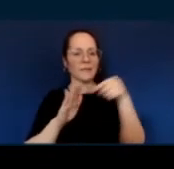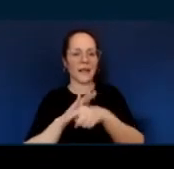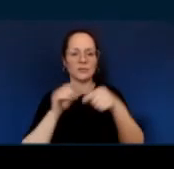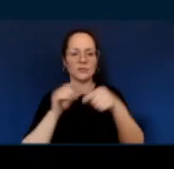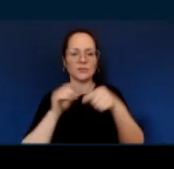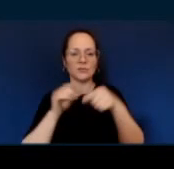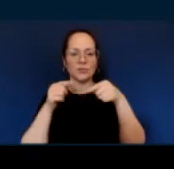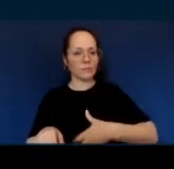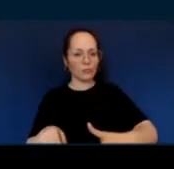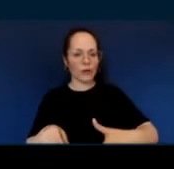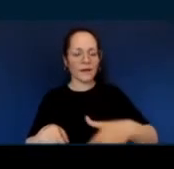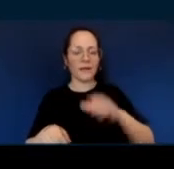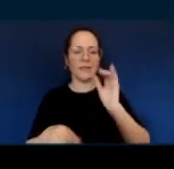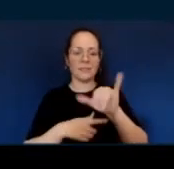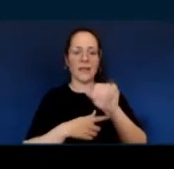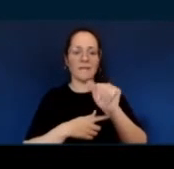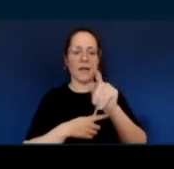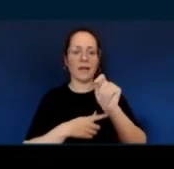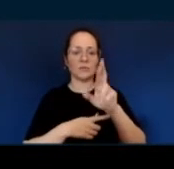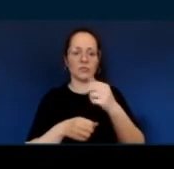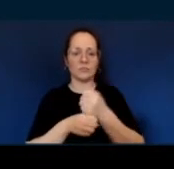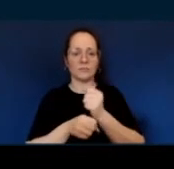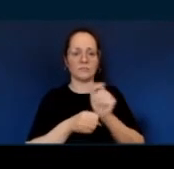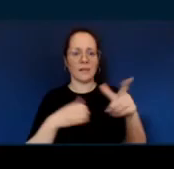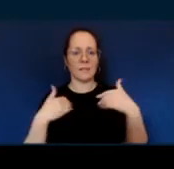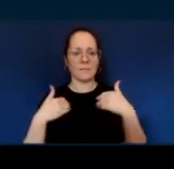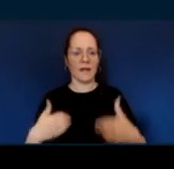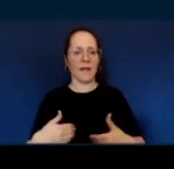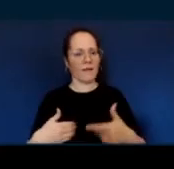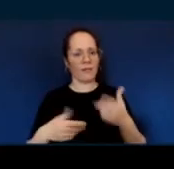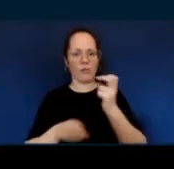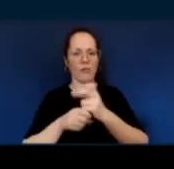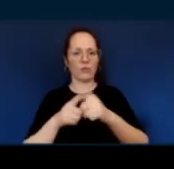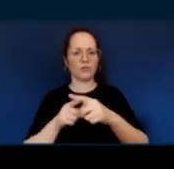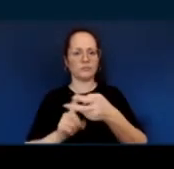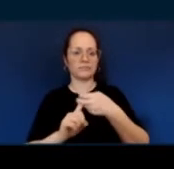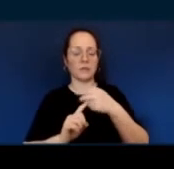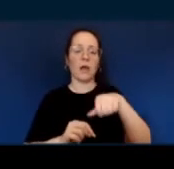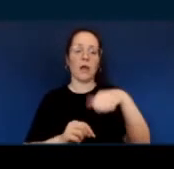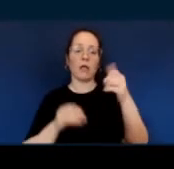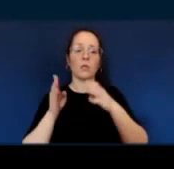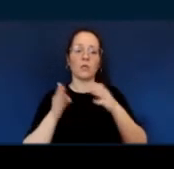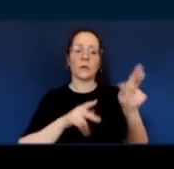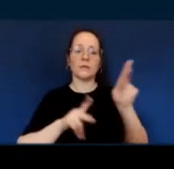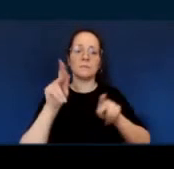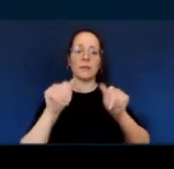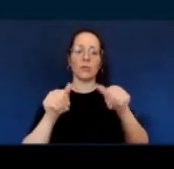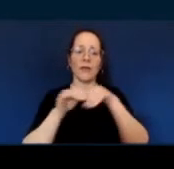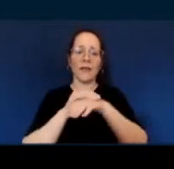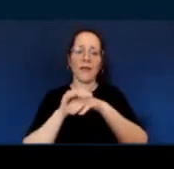PREGINANCE, THERE WERE OTHER WAYS PEOPLE COULD GAIN ACCESS TO THE INTERIOR OF WOMEN'S BODIES.